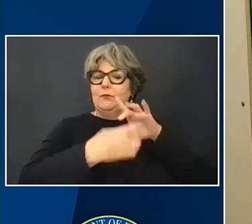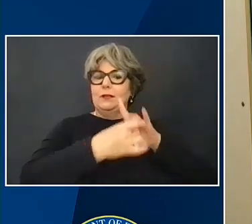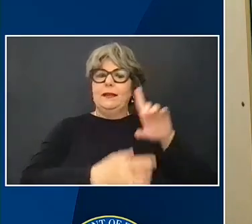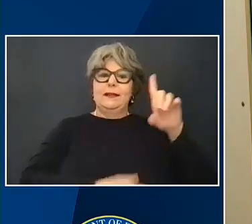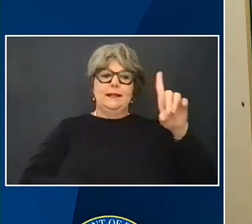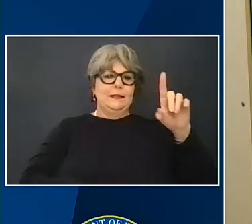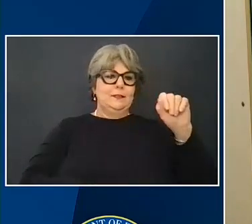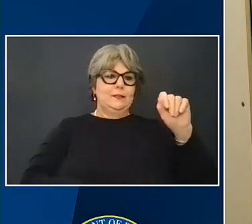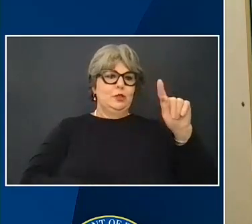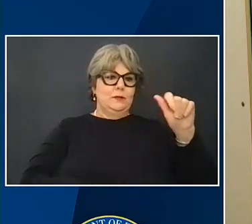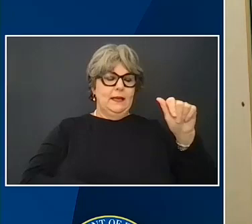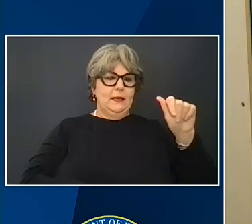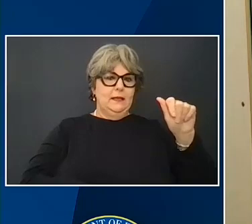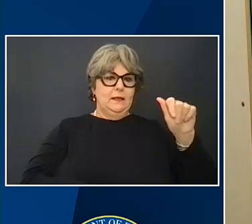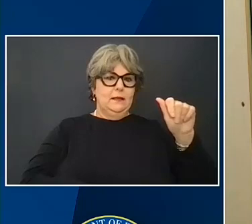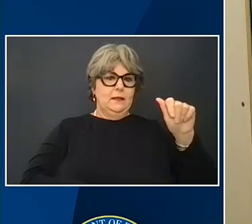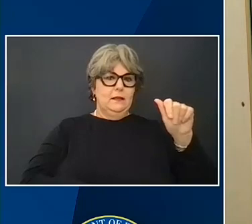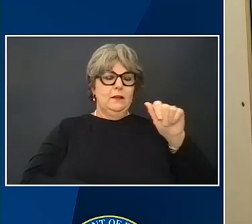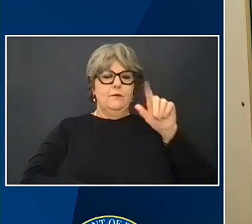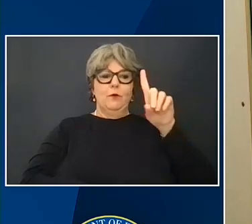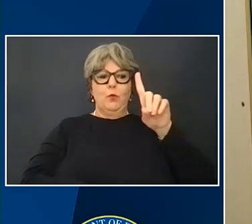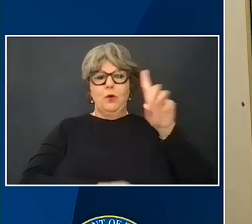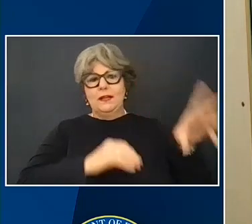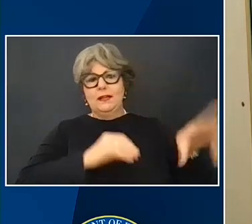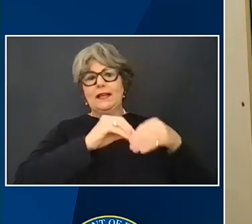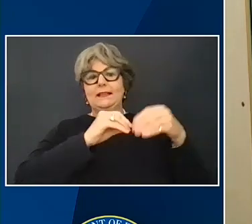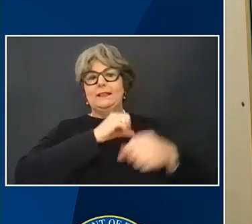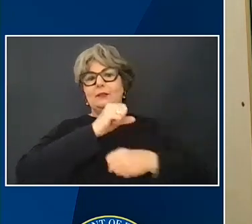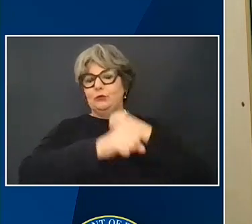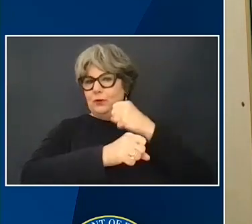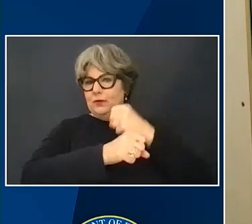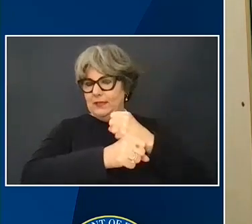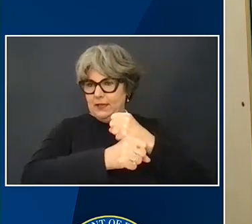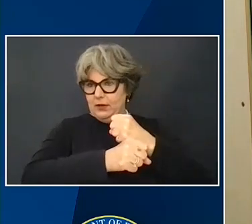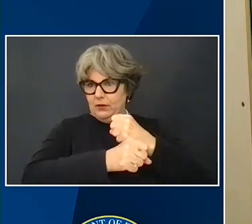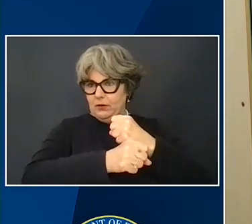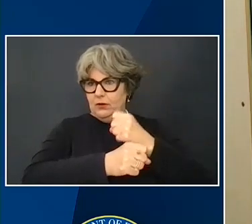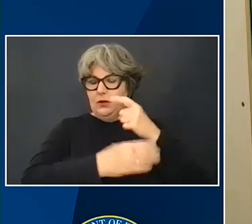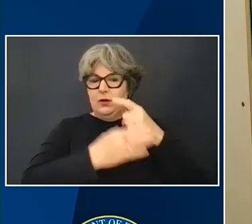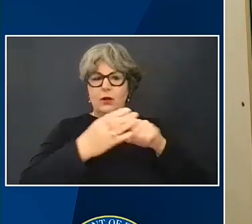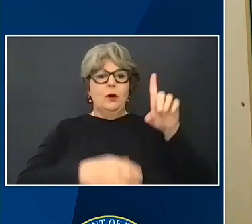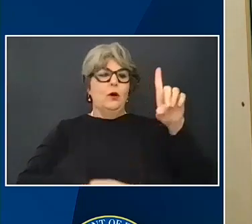a maximum of one additional year. What I would ask is, what data do you have to support that this is the right timeline